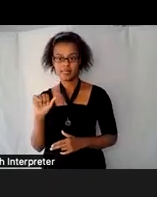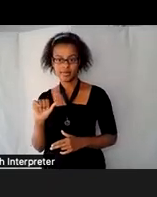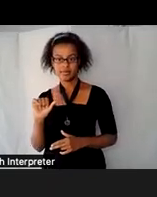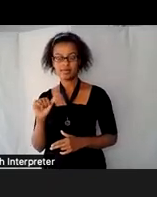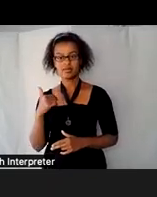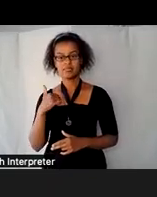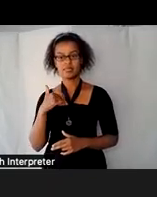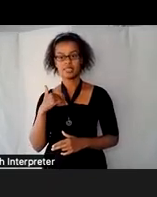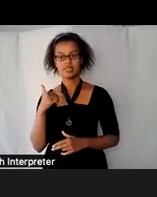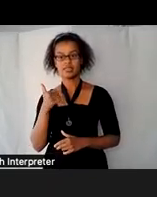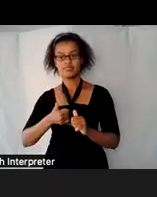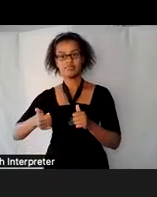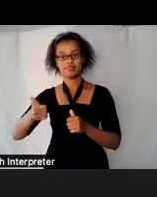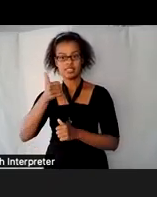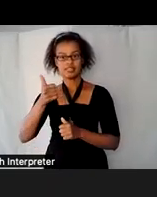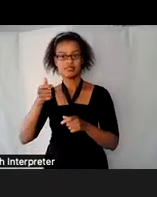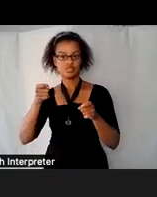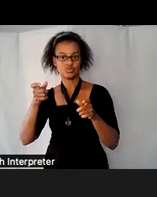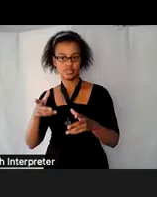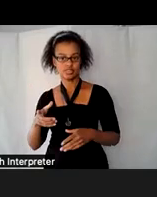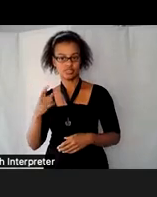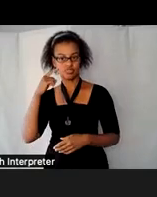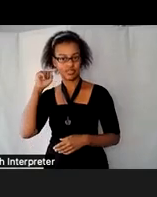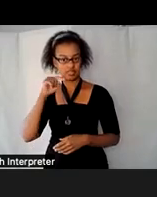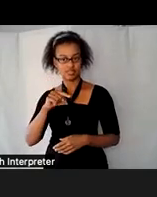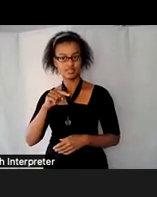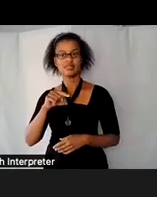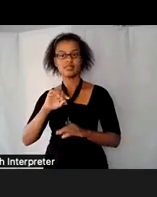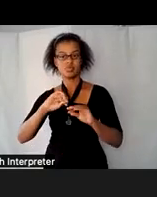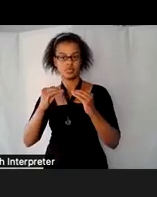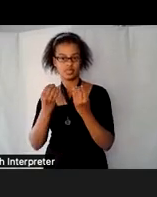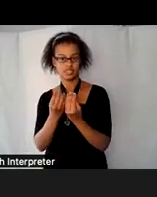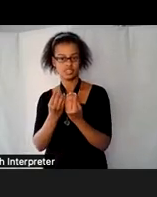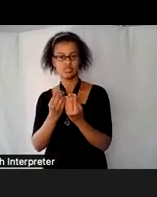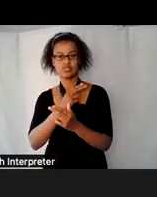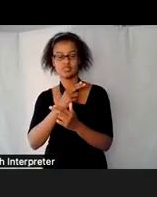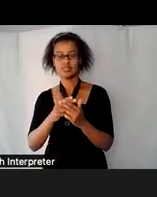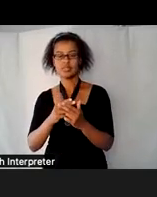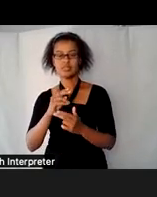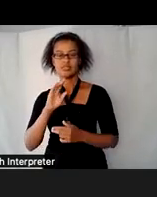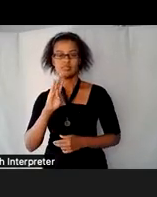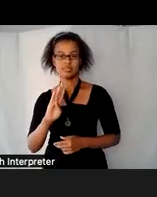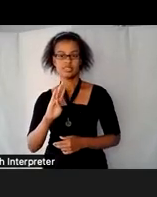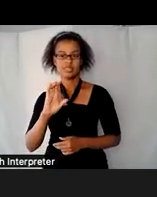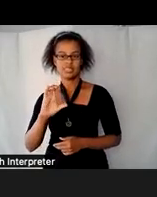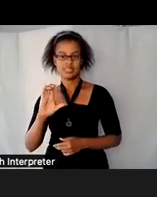And today, I just really wanted to highlight the work that we've been doing at the farm